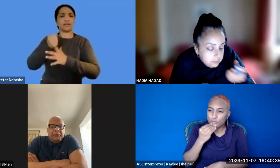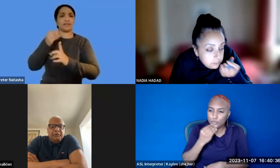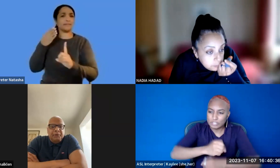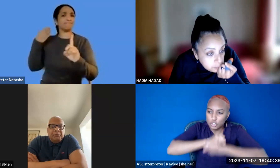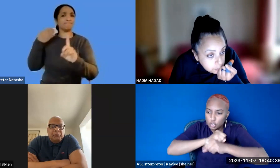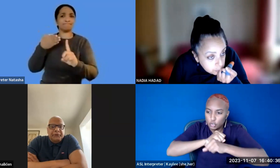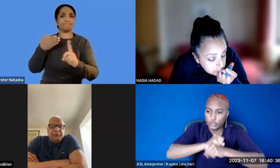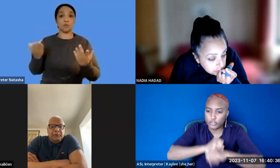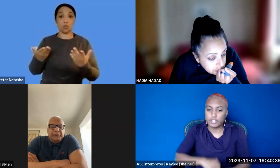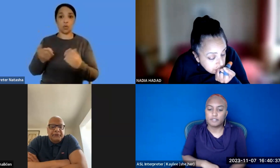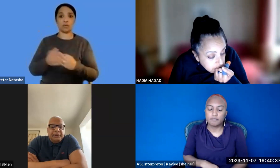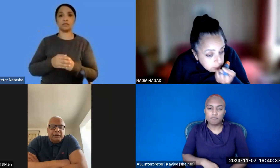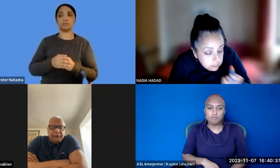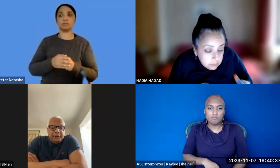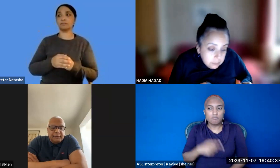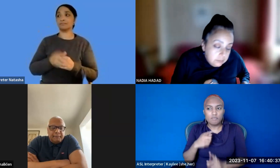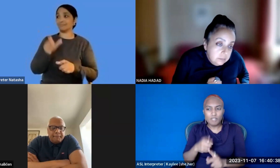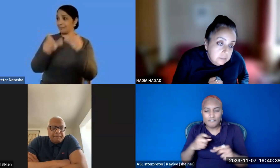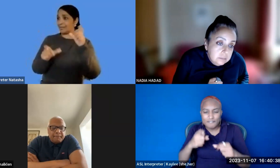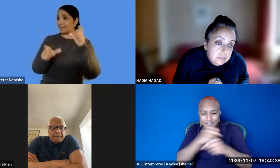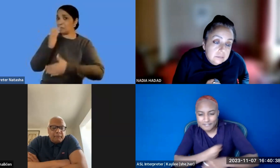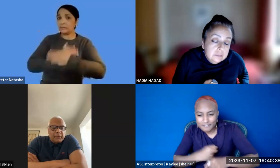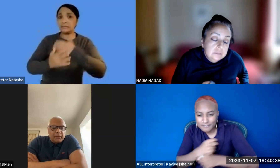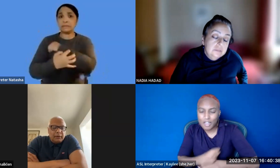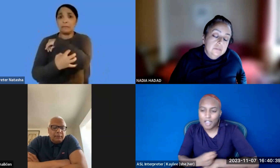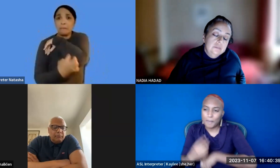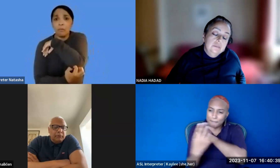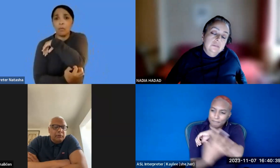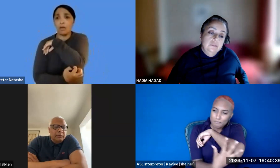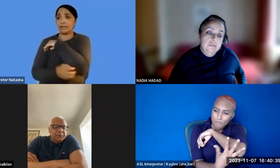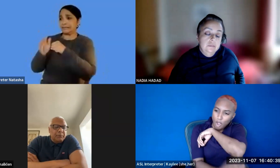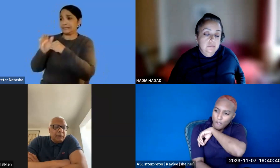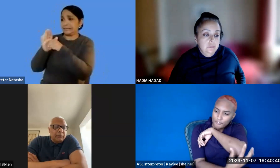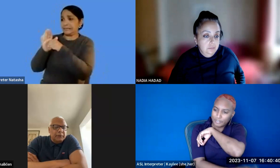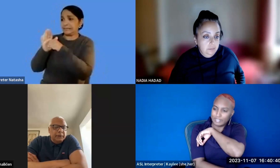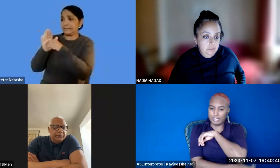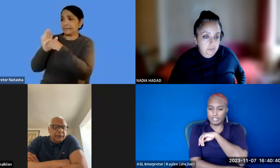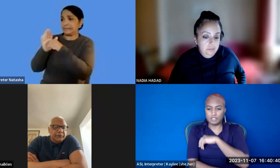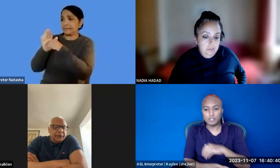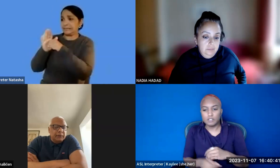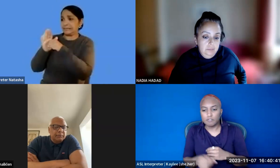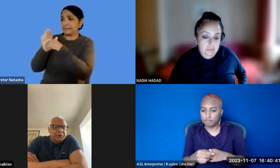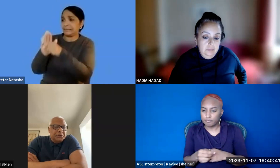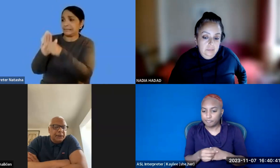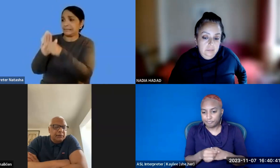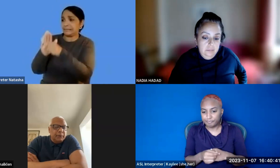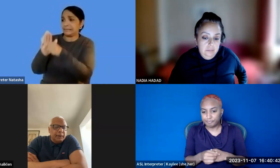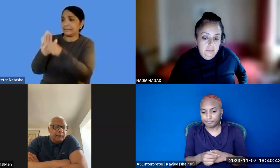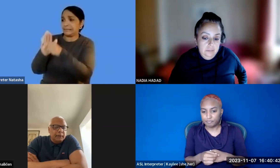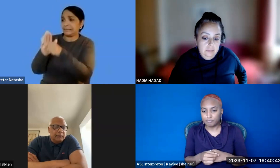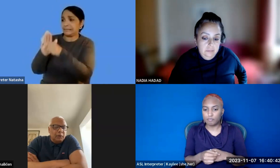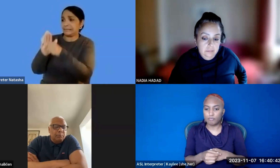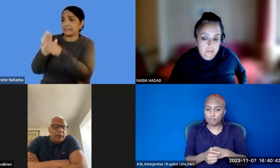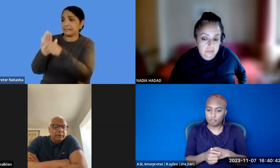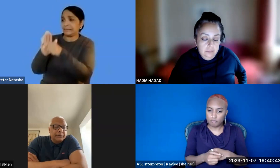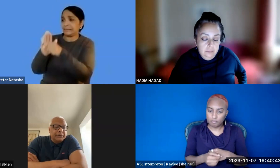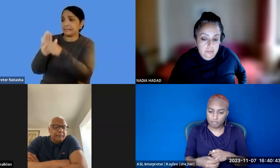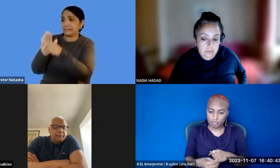of Persons with Disabilities in Africa, although this priority is seldom shared by our partners.